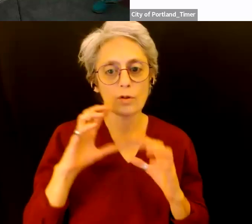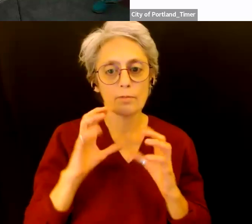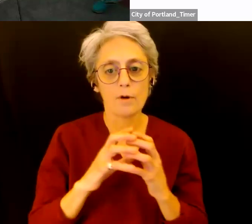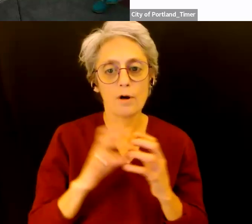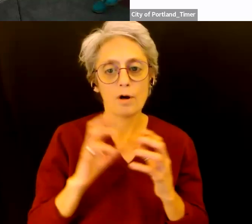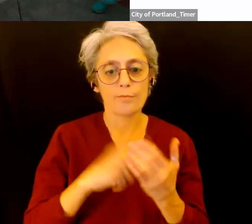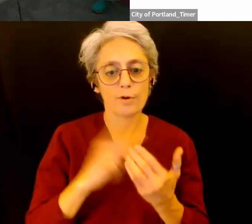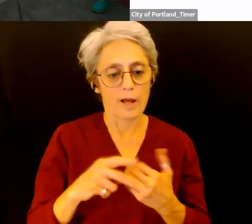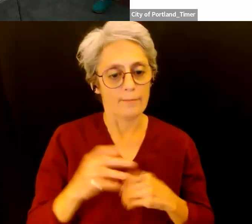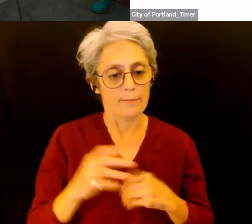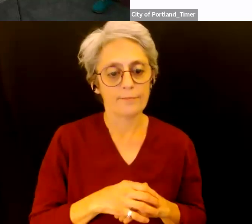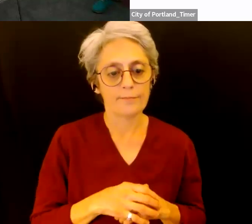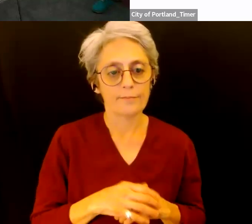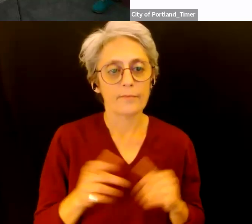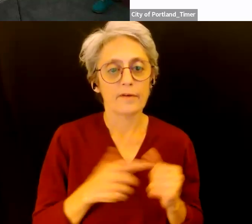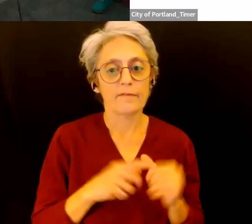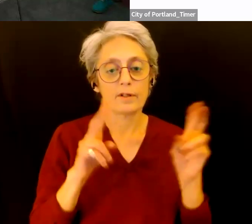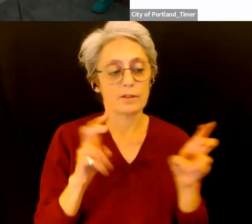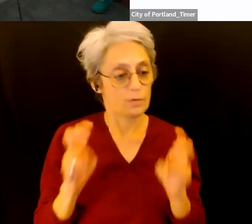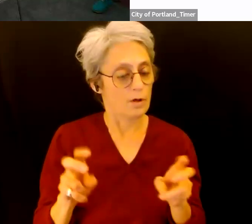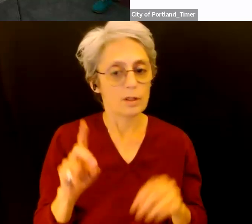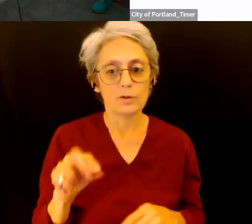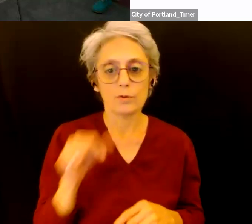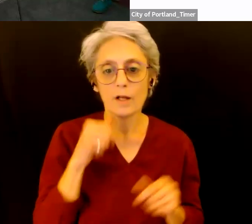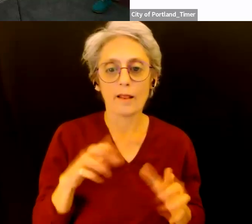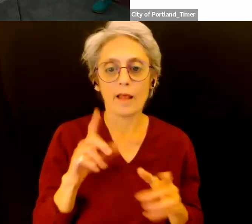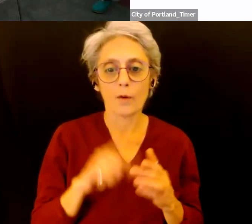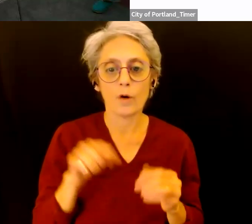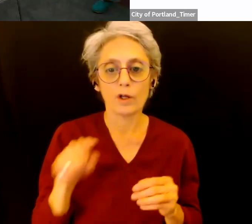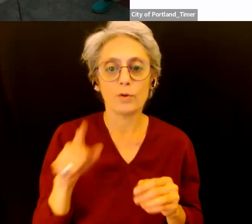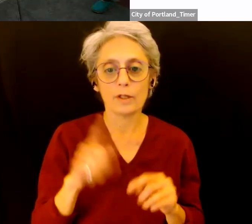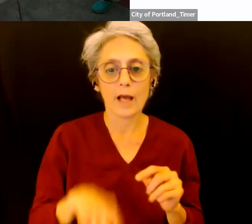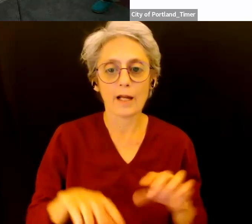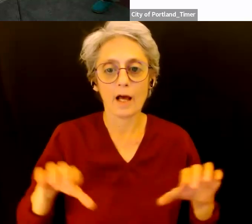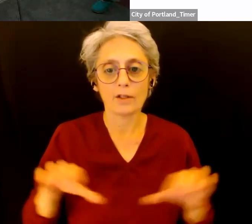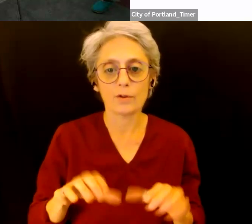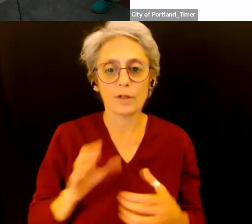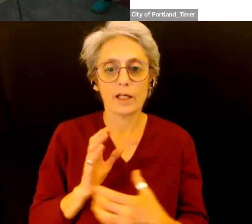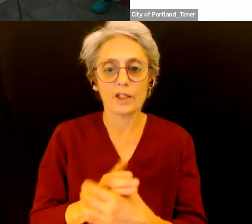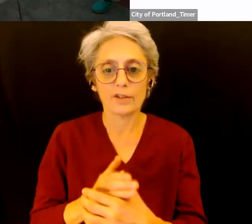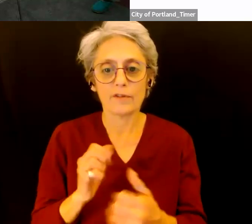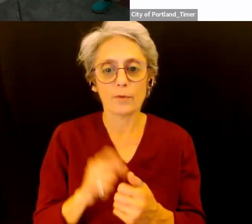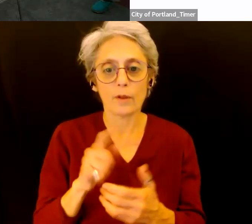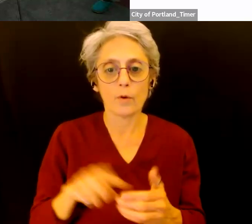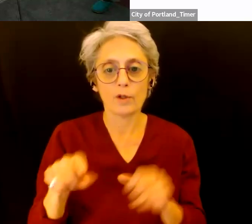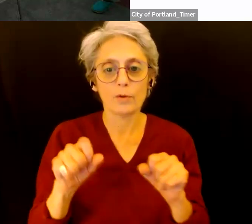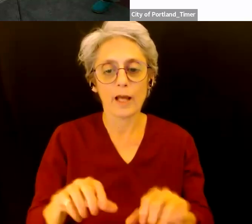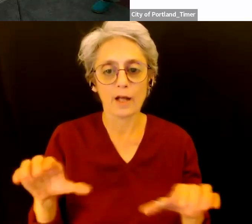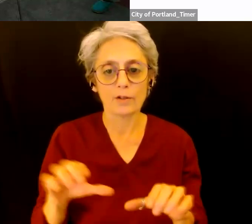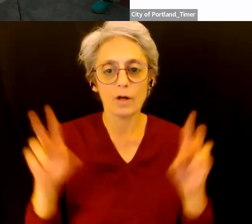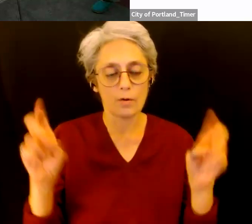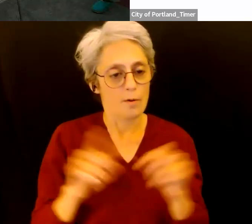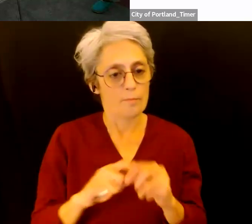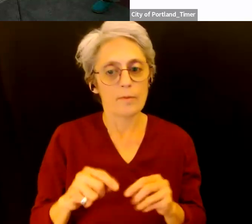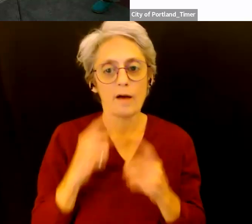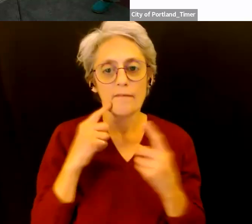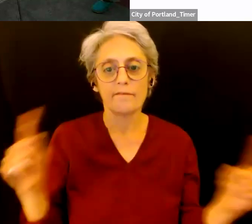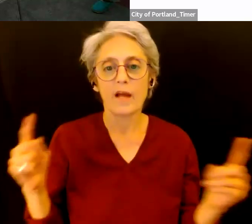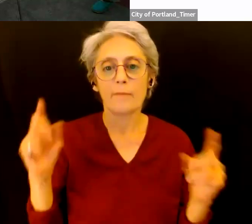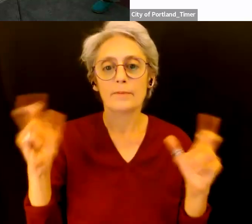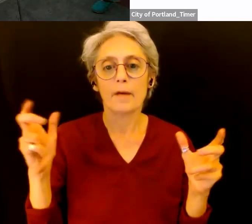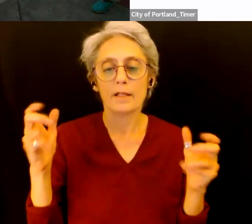I'd like to start off with a quote. Do not let what you cannot do interfere with what you can do. A quote by the legendary basketball coach, John Wooden.